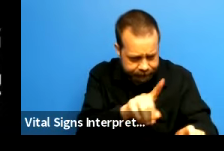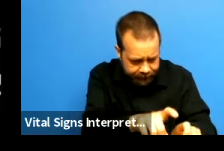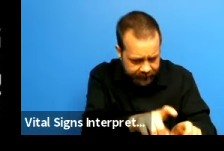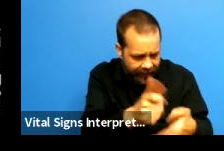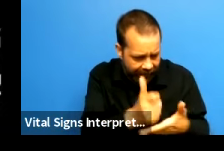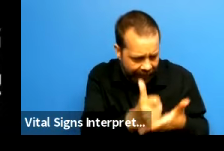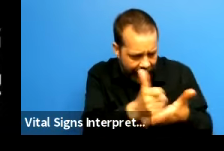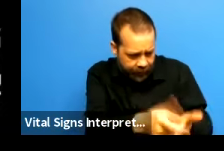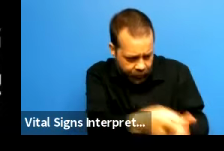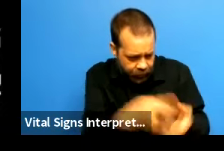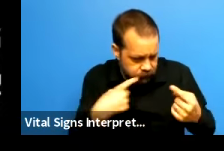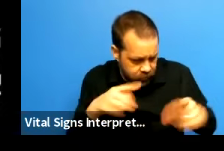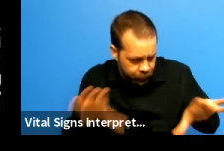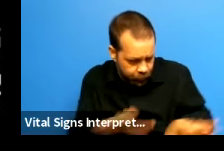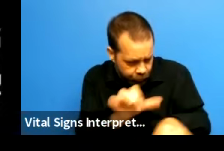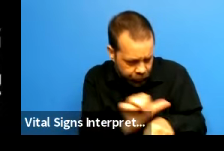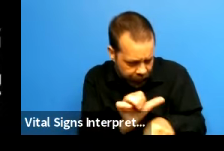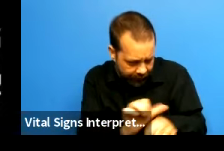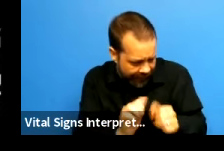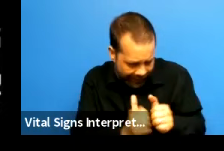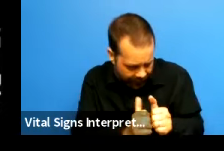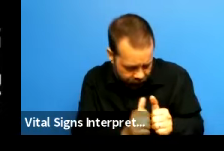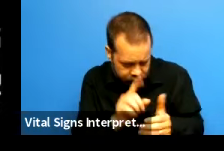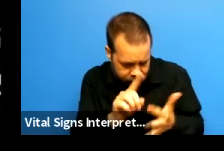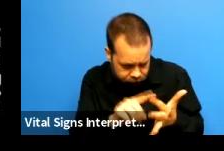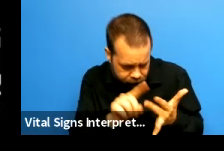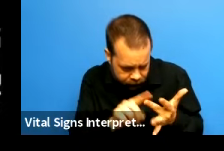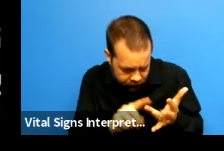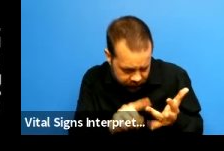I can't emphasize that part enough